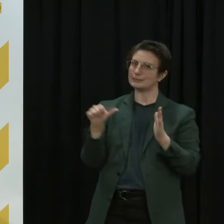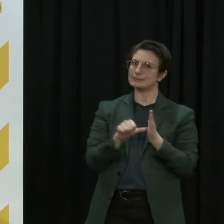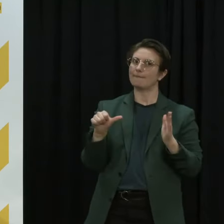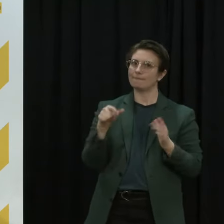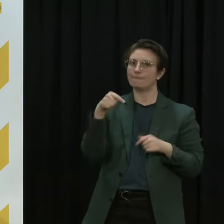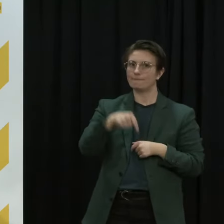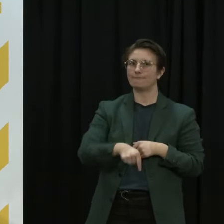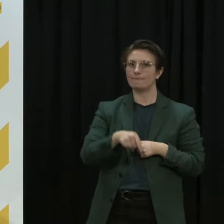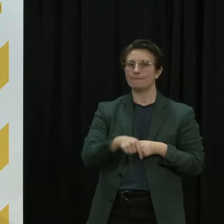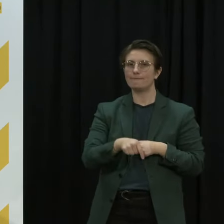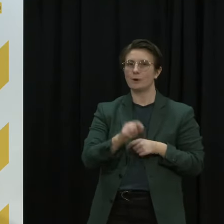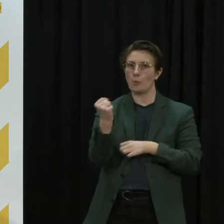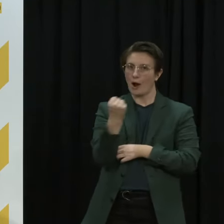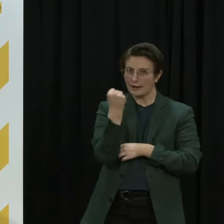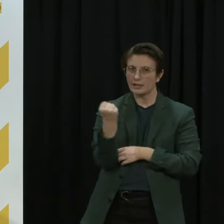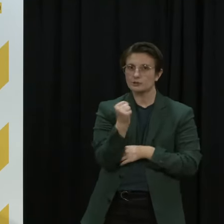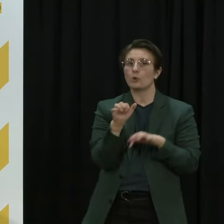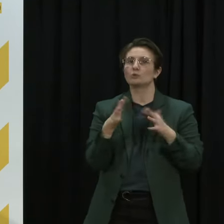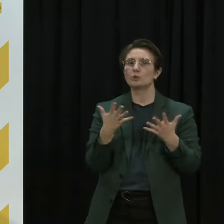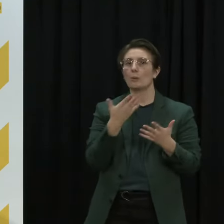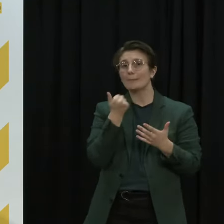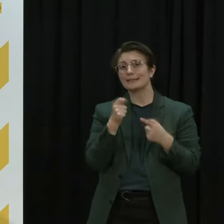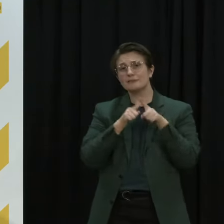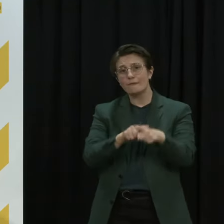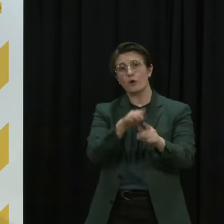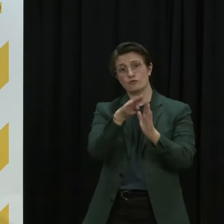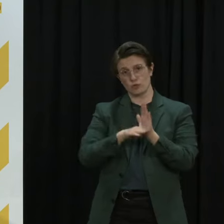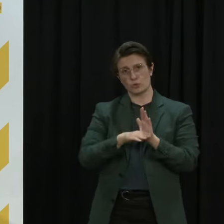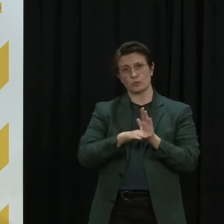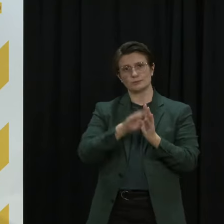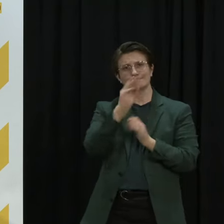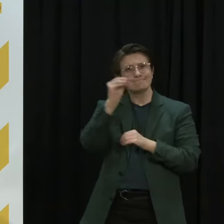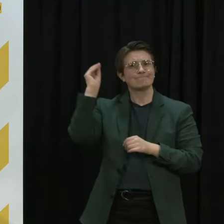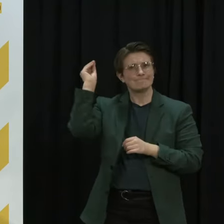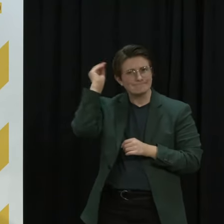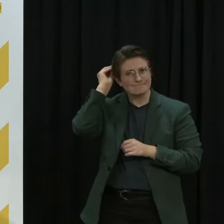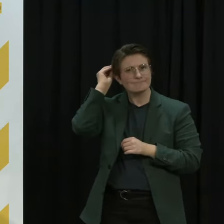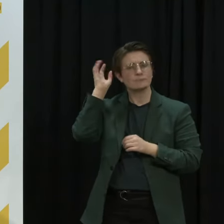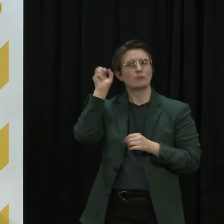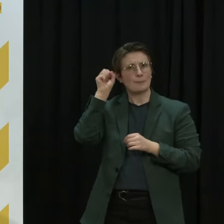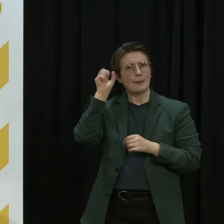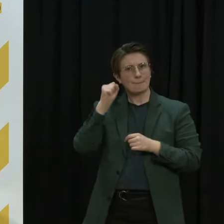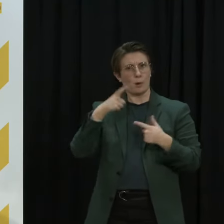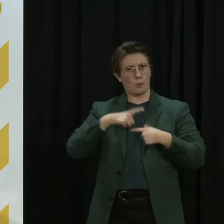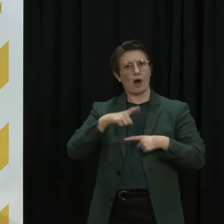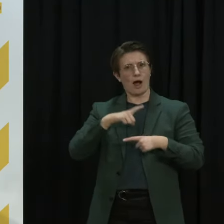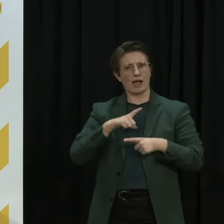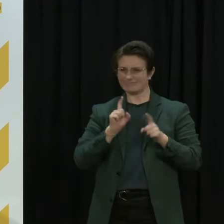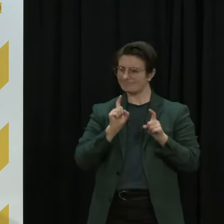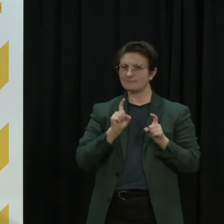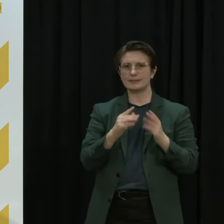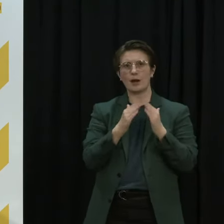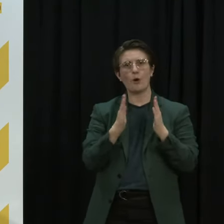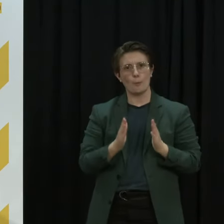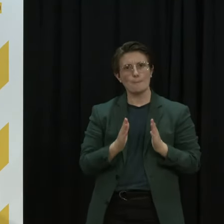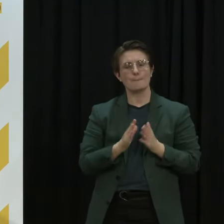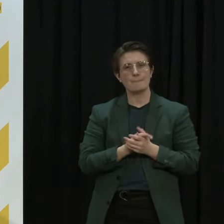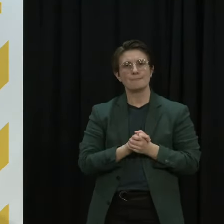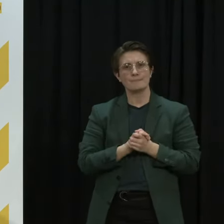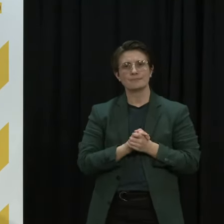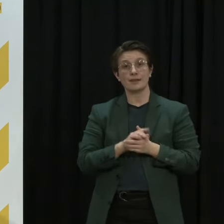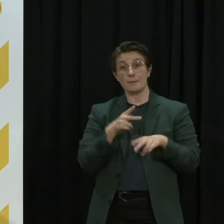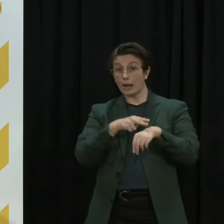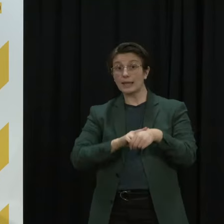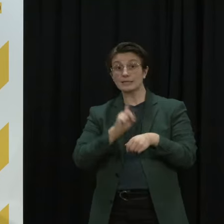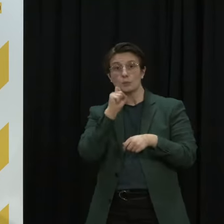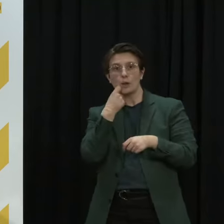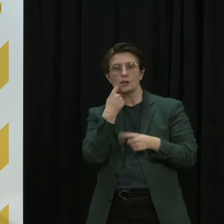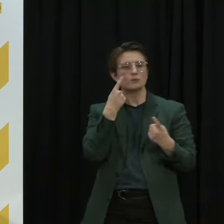number of roads in and out of